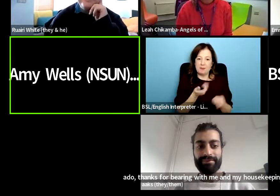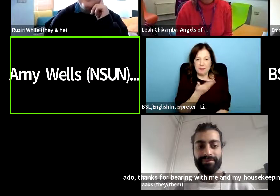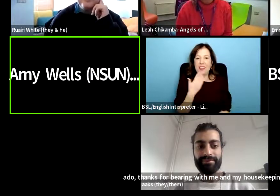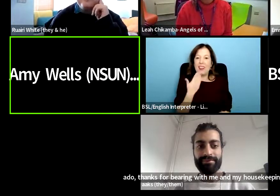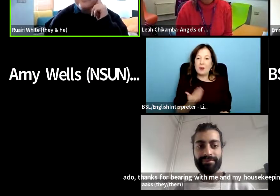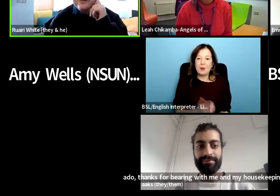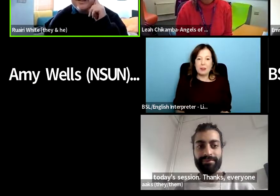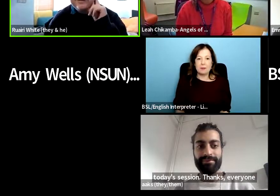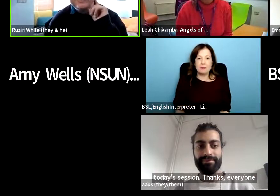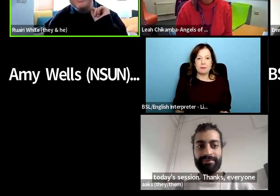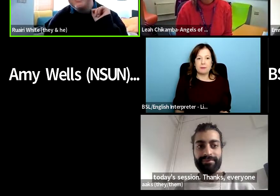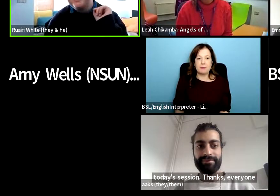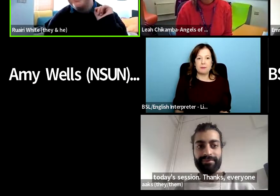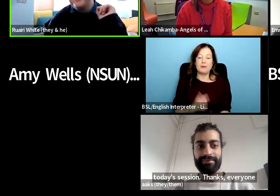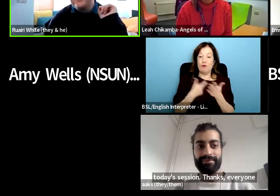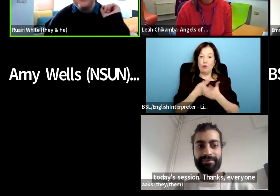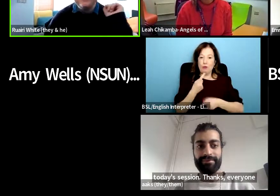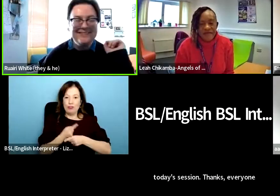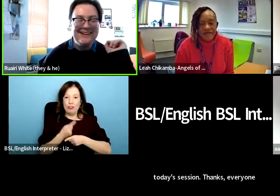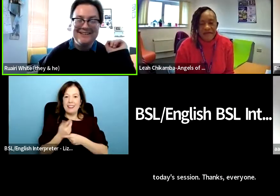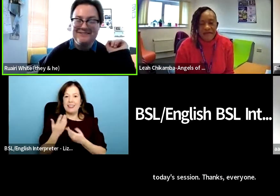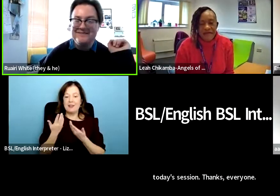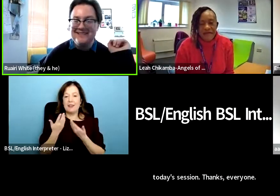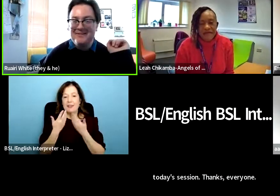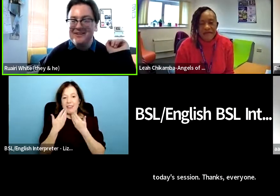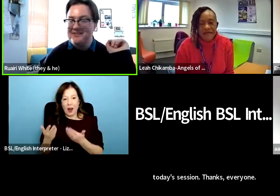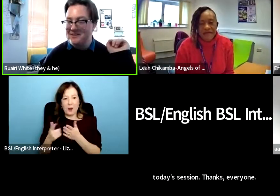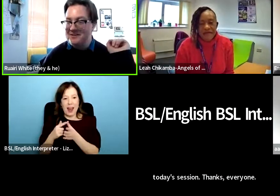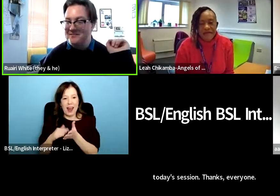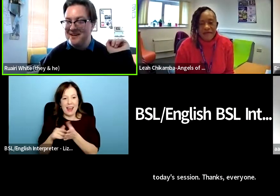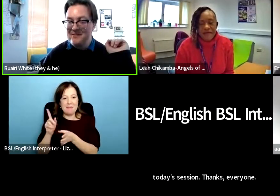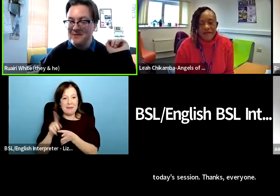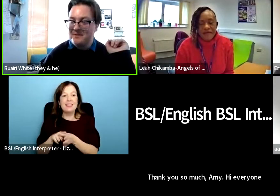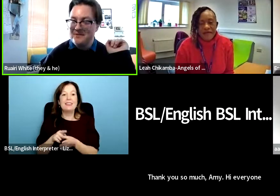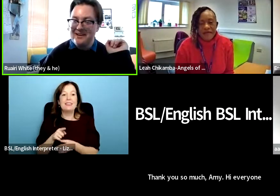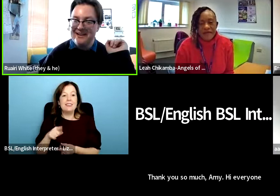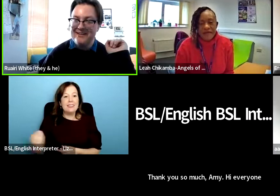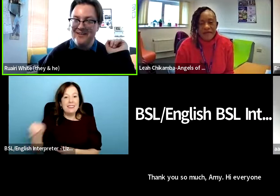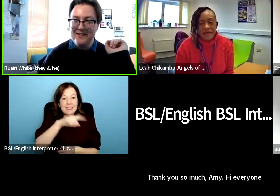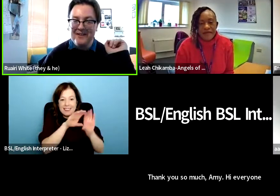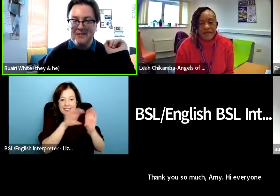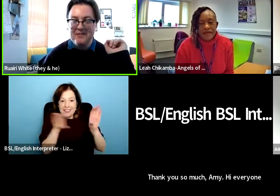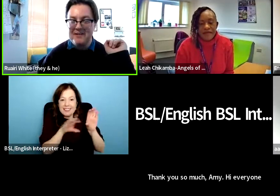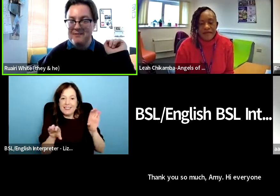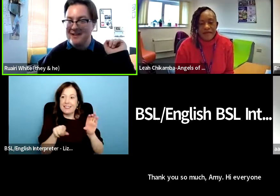thank you so much Amy, hi everyone um everyone in the room everyone watching on the live stream